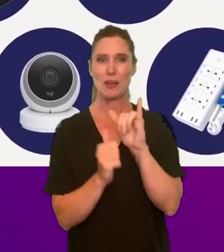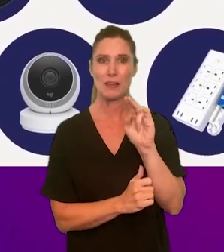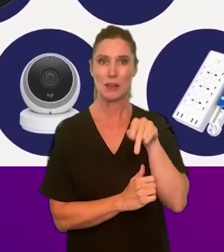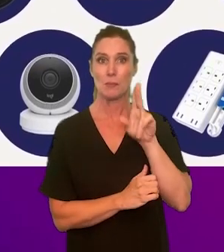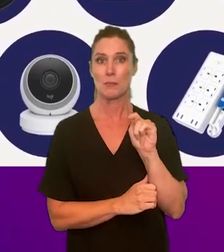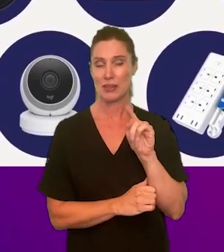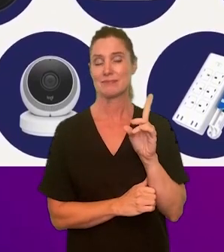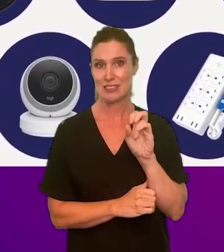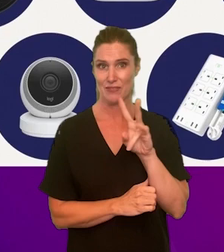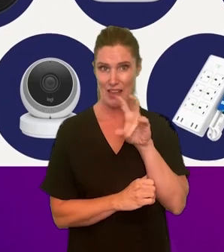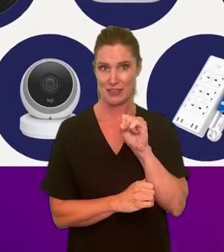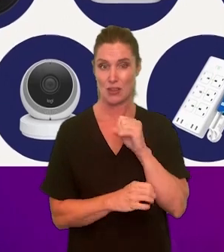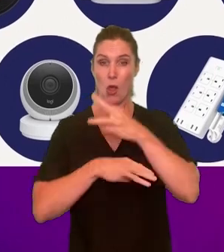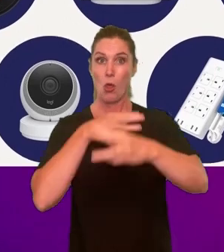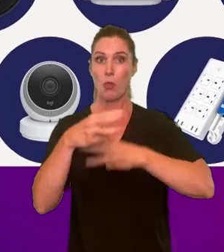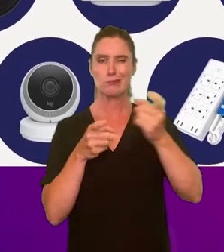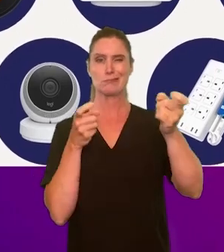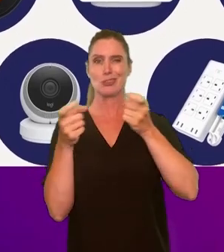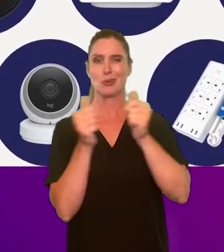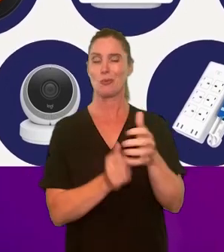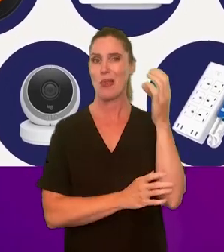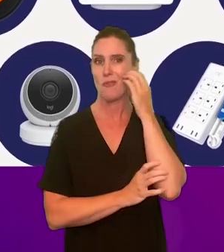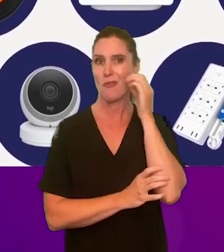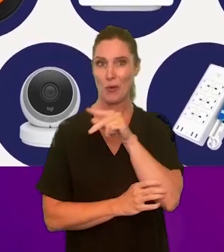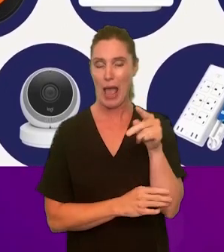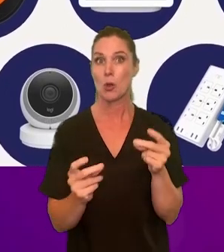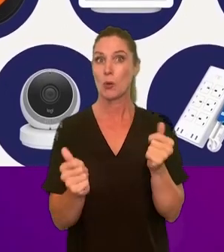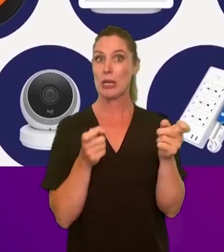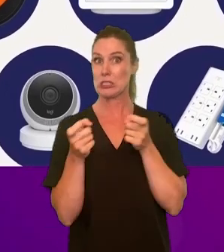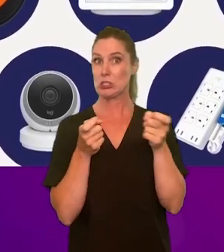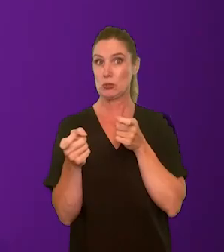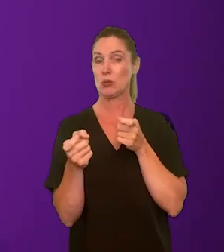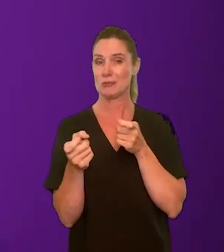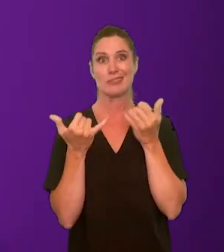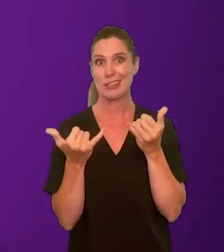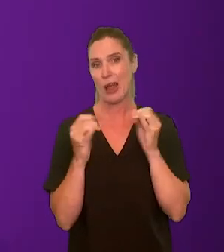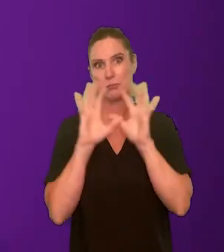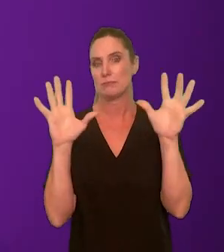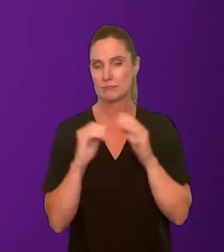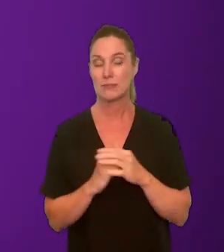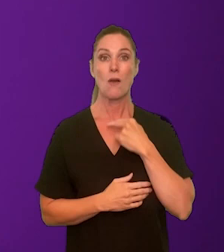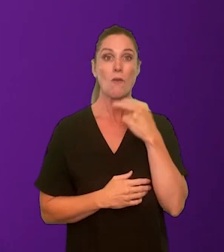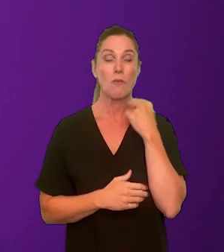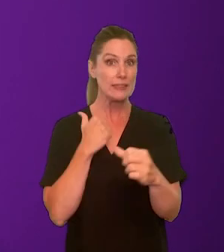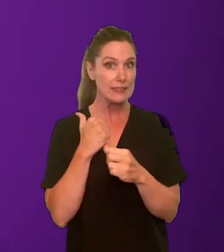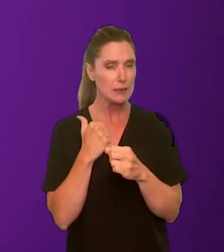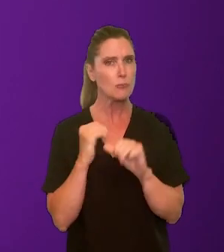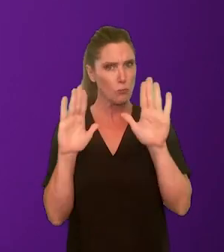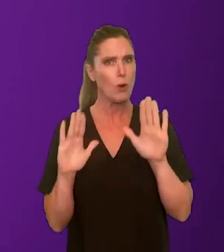In a world ruled by phone apps, quick and universal control is not a given. Voice assistants have been a great step in the right direction,